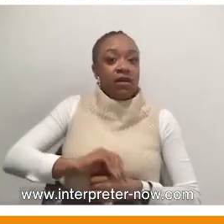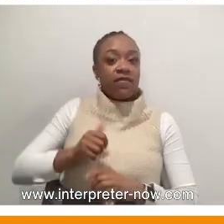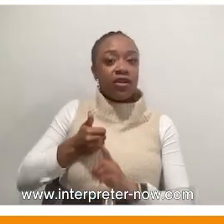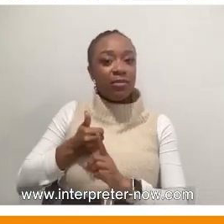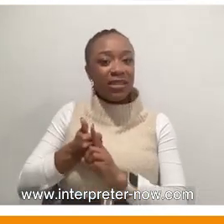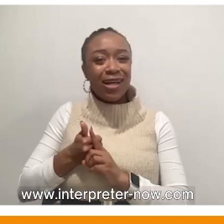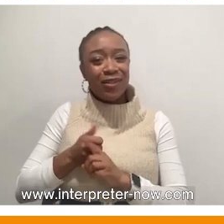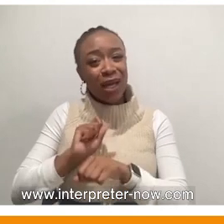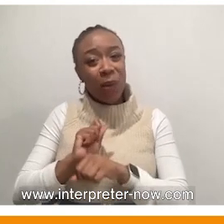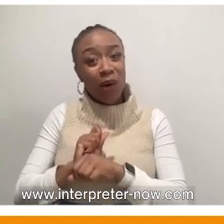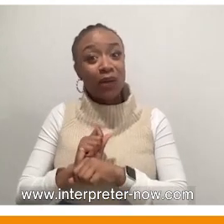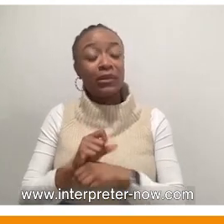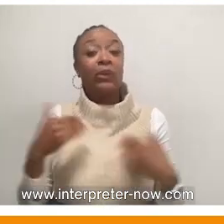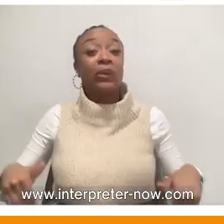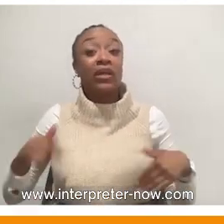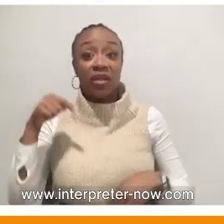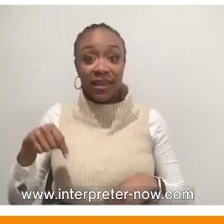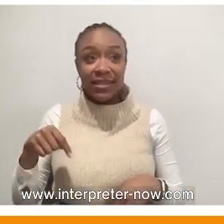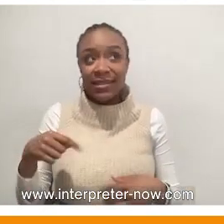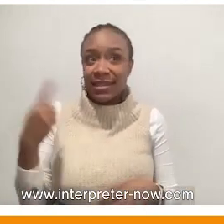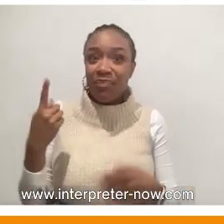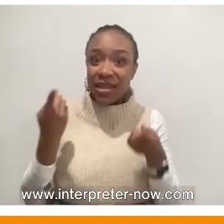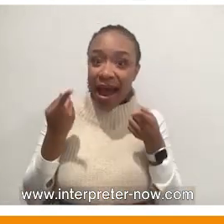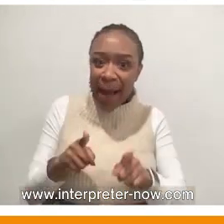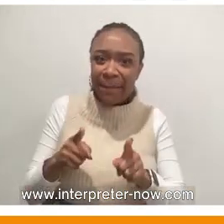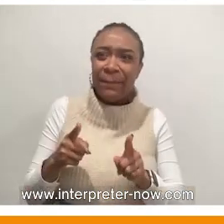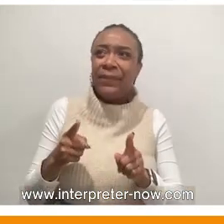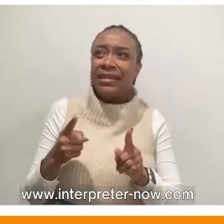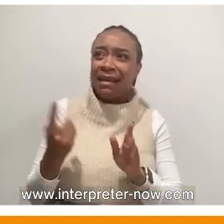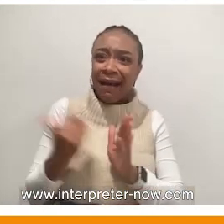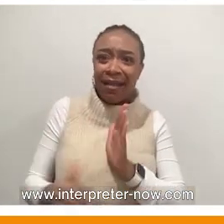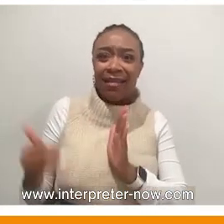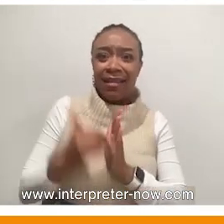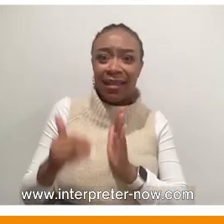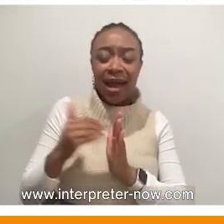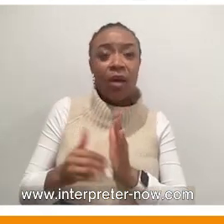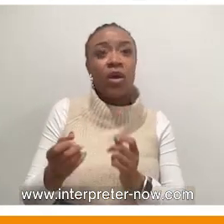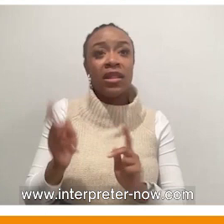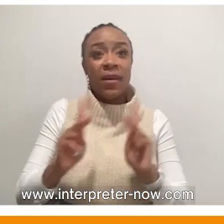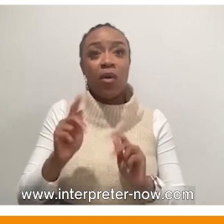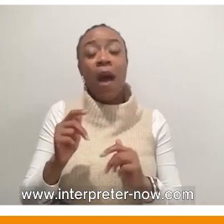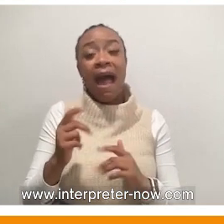parts of their identity at work. So this is something that happens a lot to people with underrepresented identities; there's